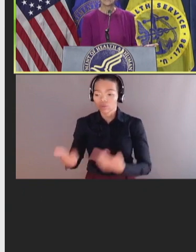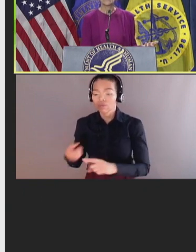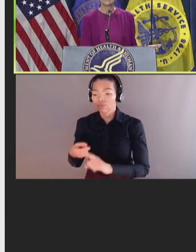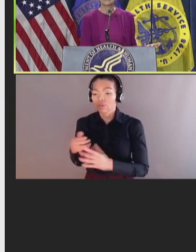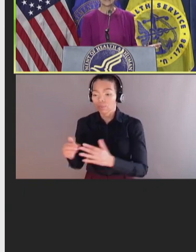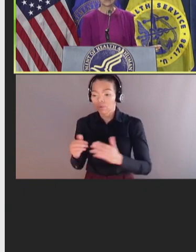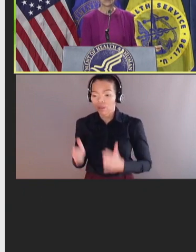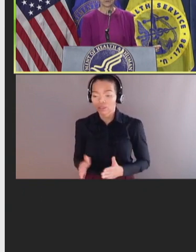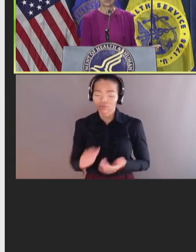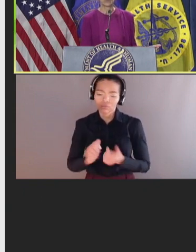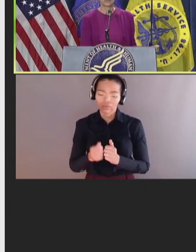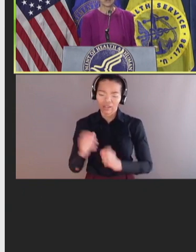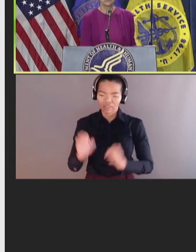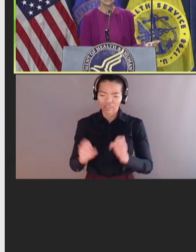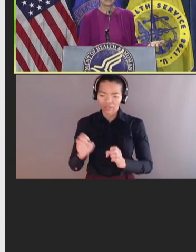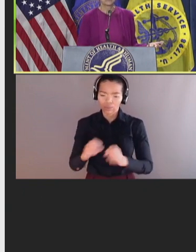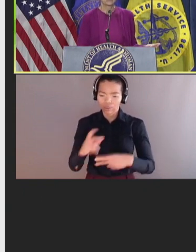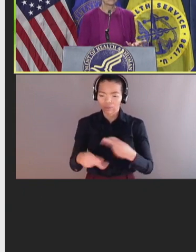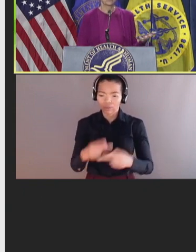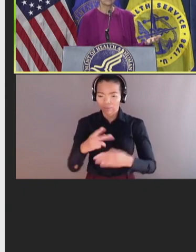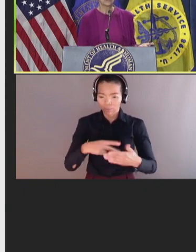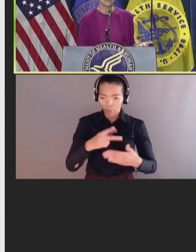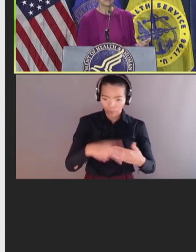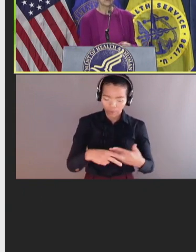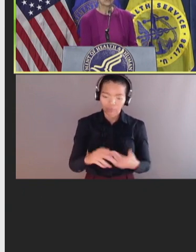these types of programs? How do we know, out of all the things that we're doing,